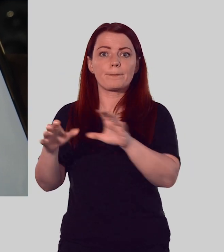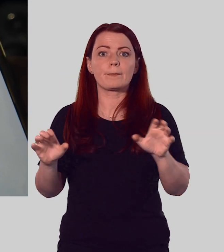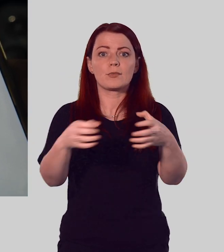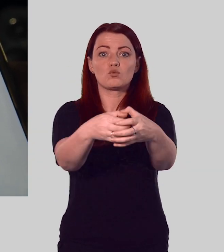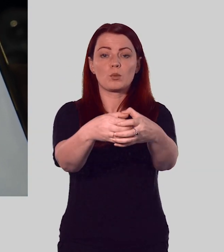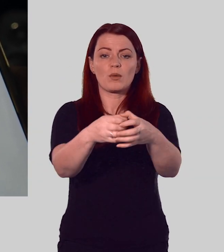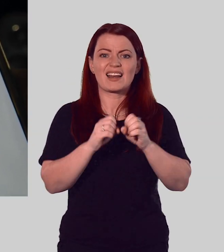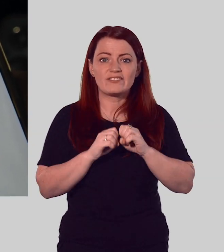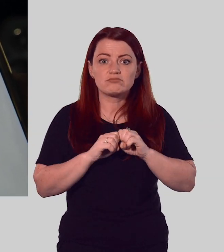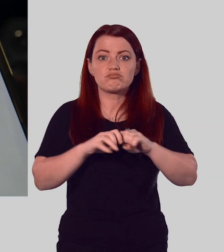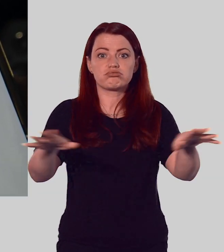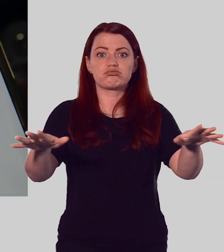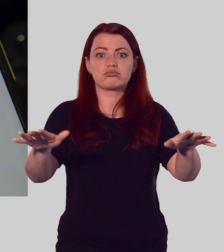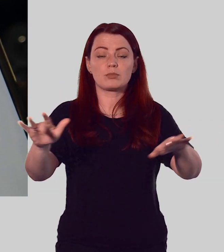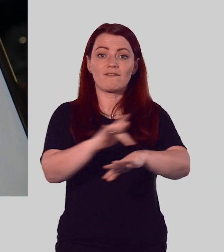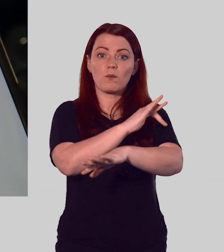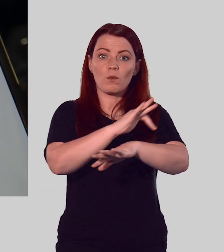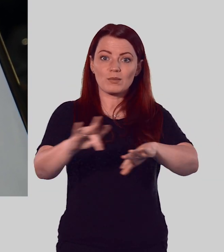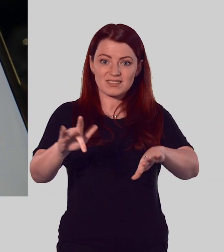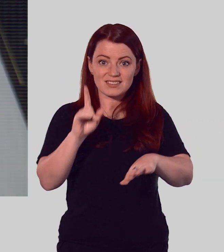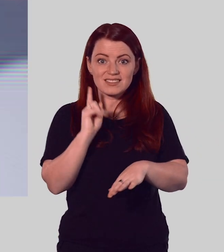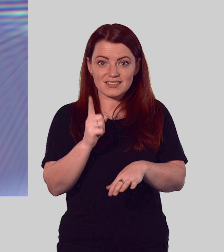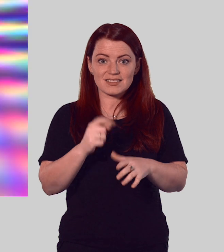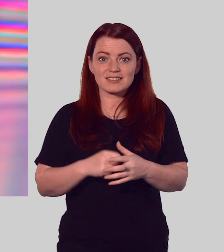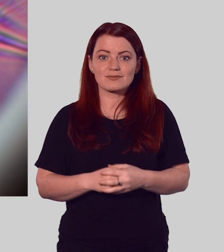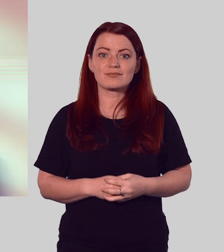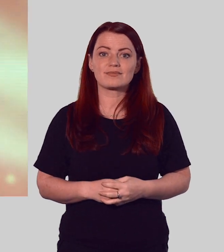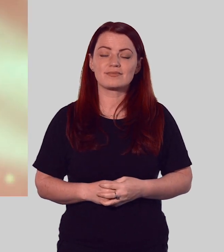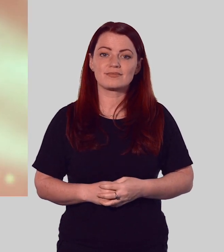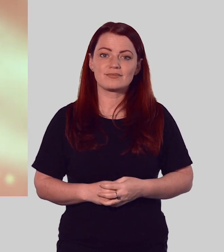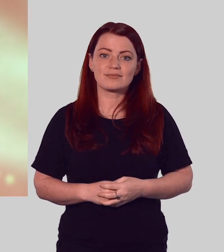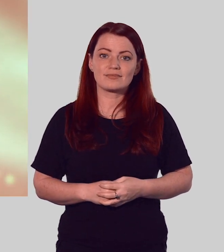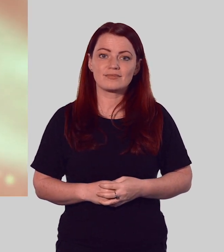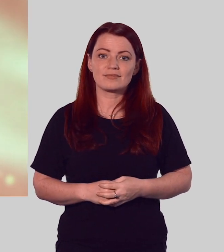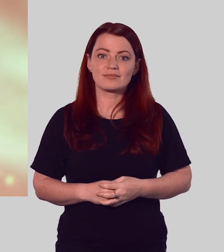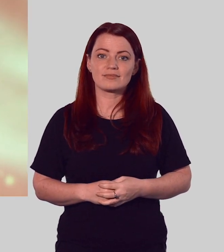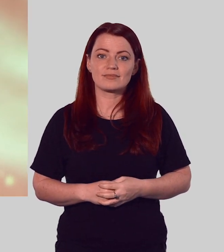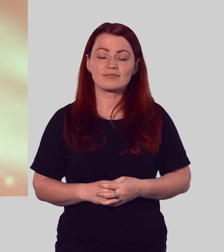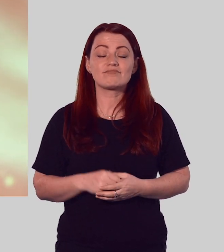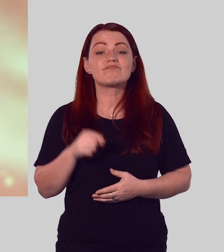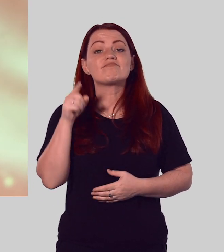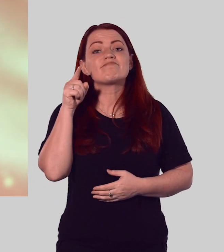distribute your digital performance this way. So this comes down to the needs of the